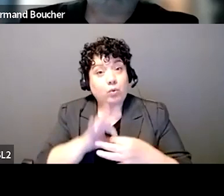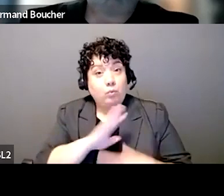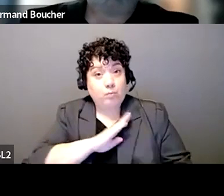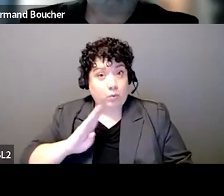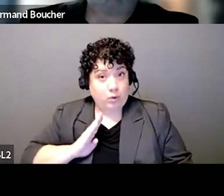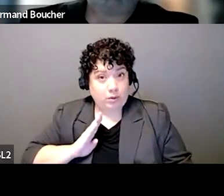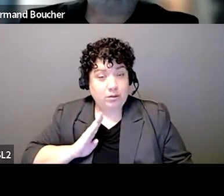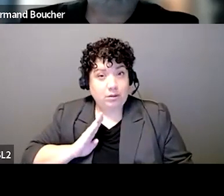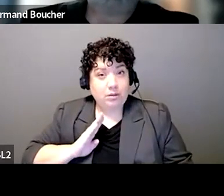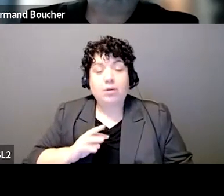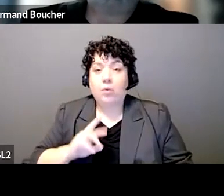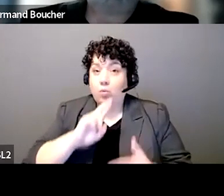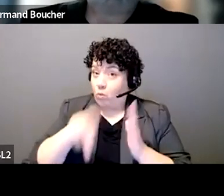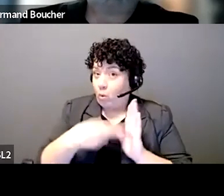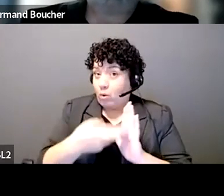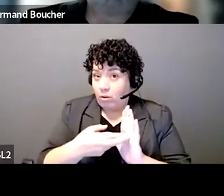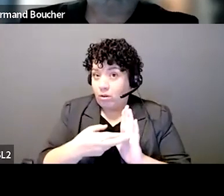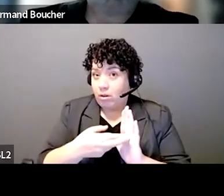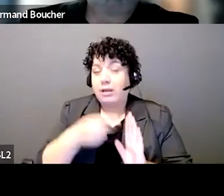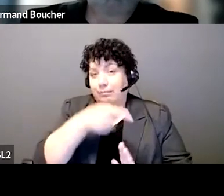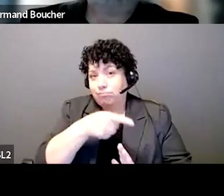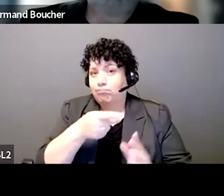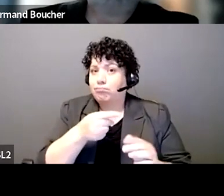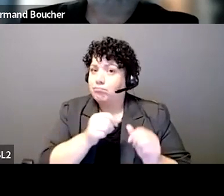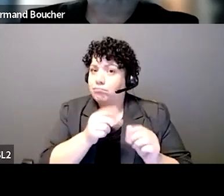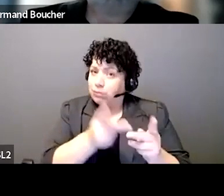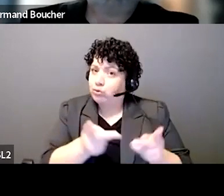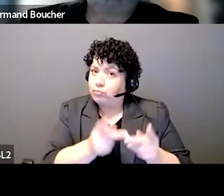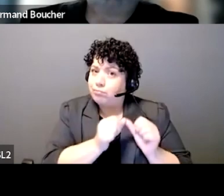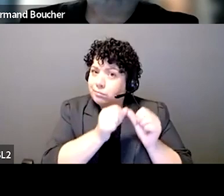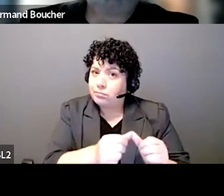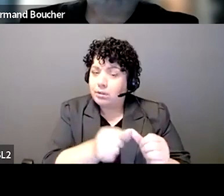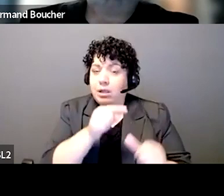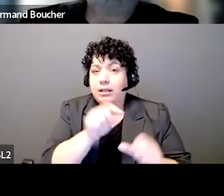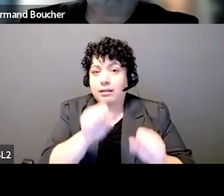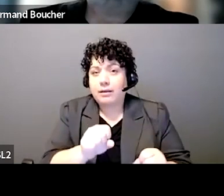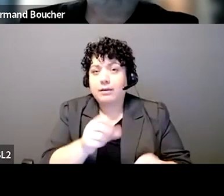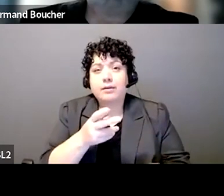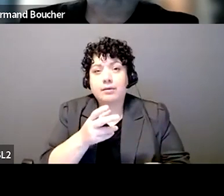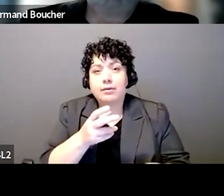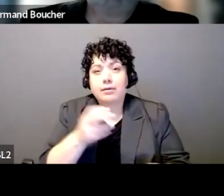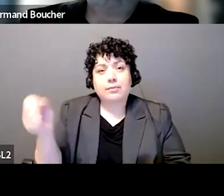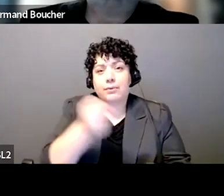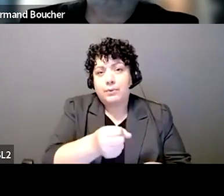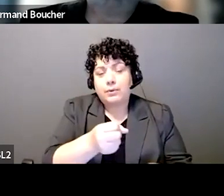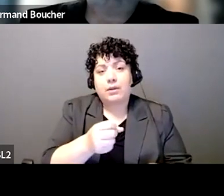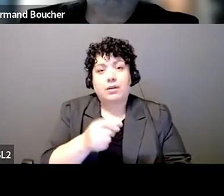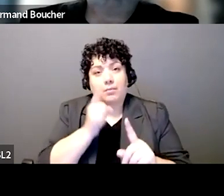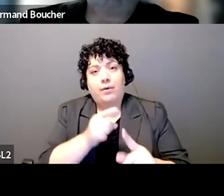there was a role ongoing to participate in some of these issues around access to services